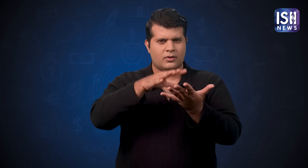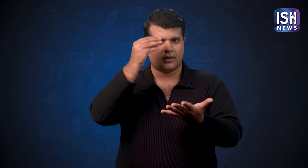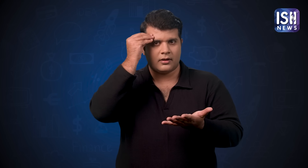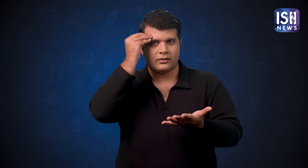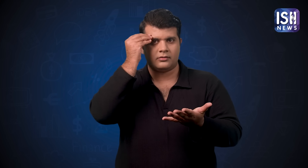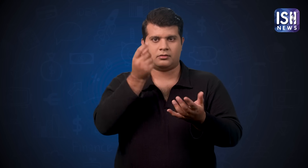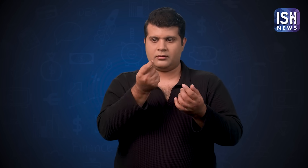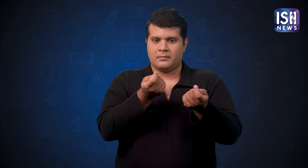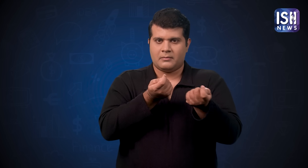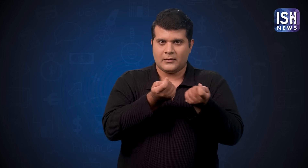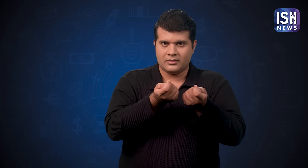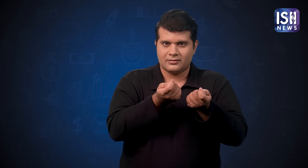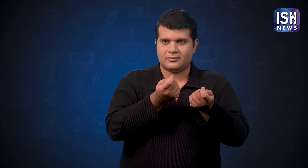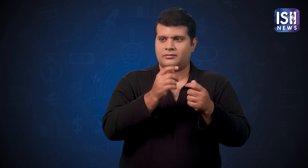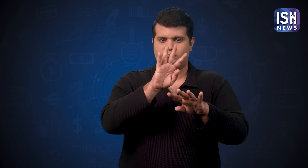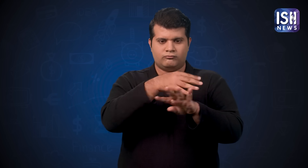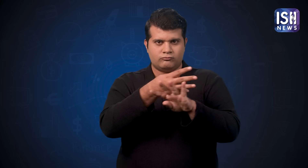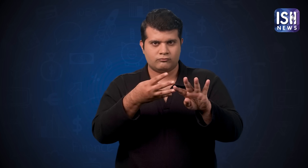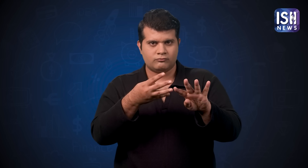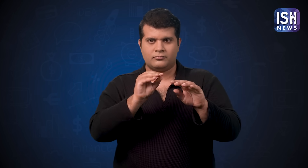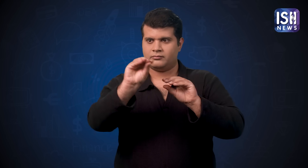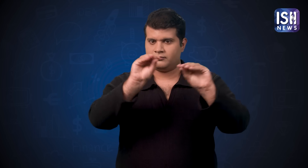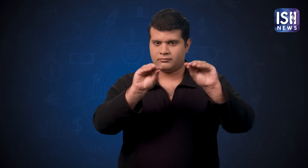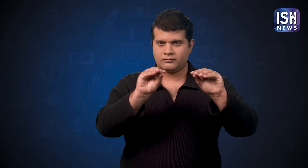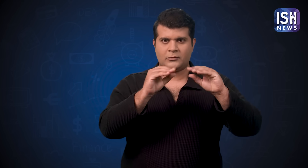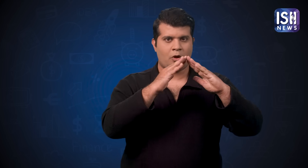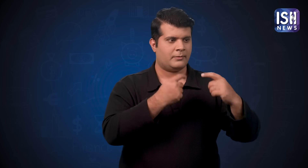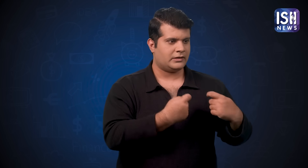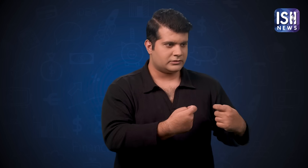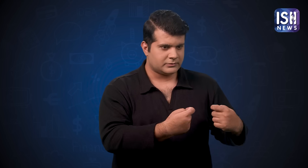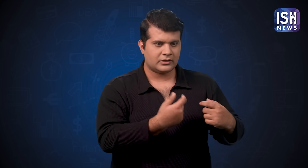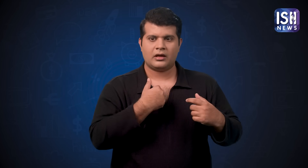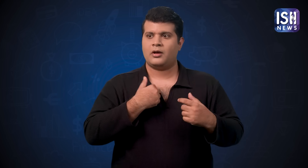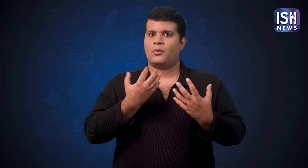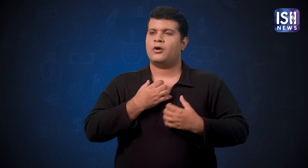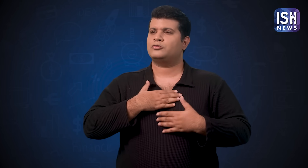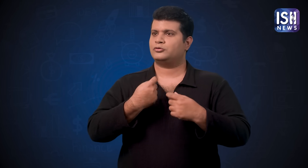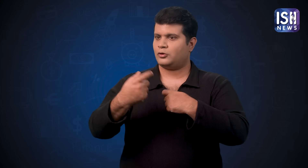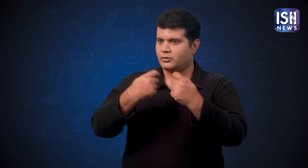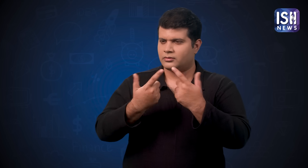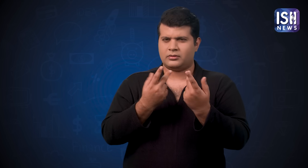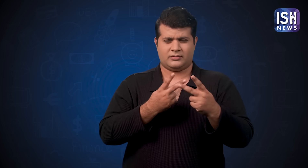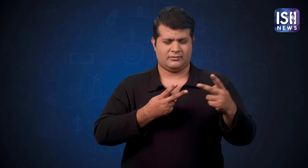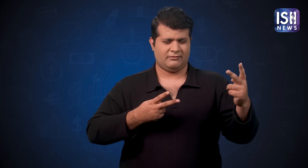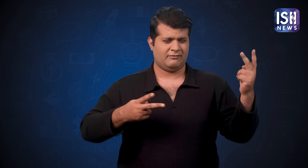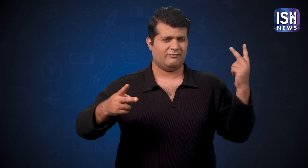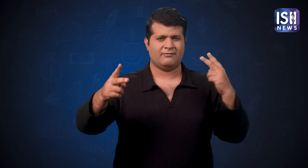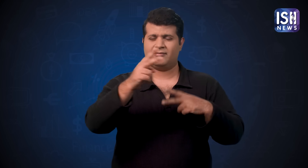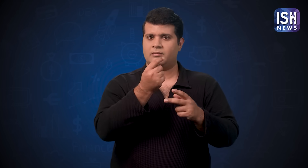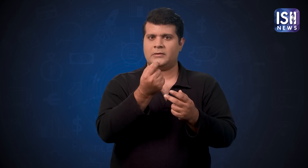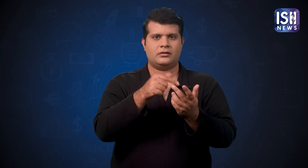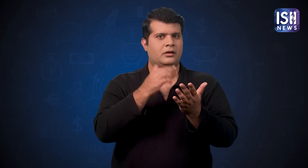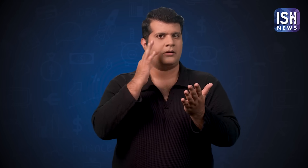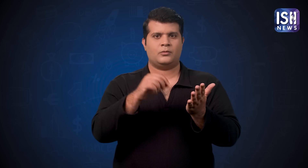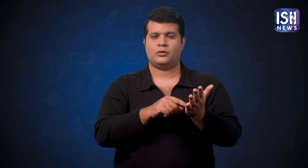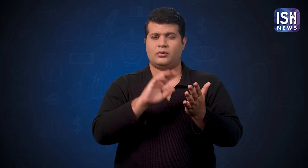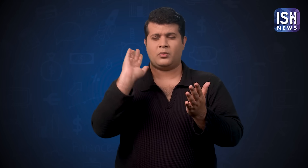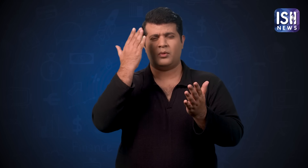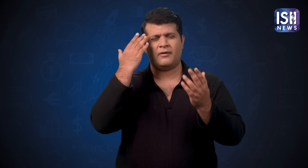It's important to balance spending on needs, travel, and fun while saving for the future.